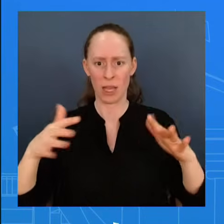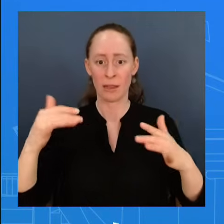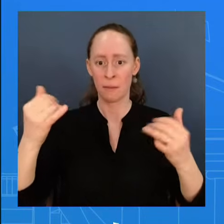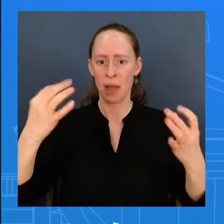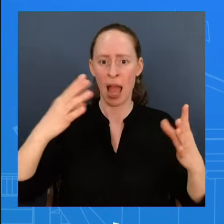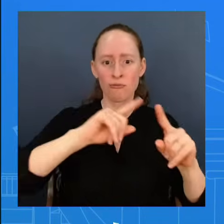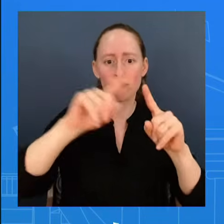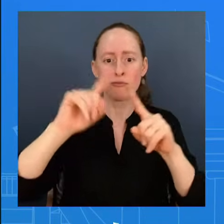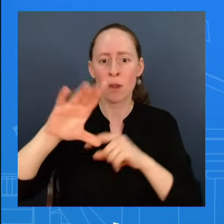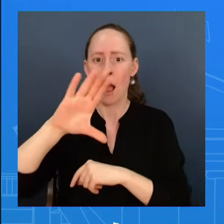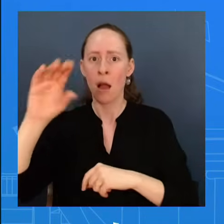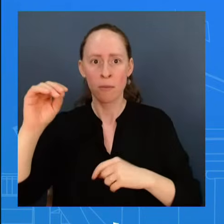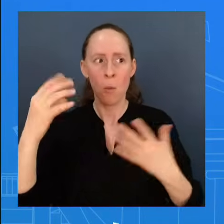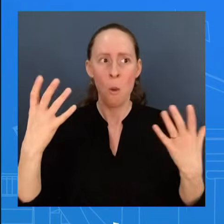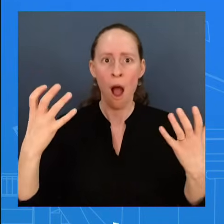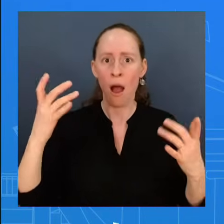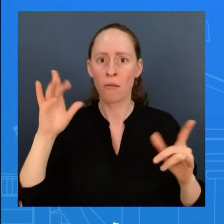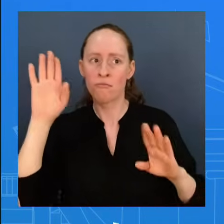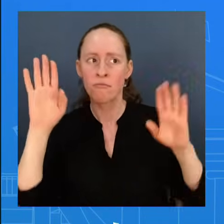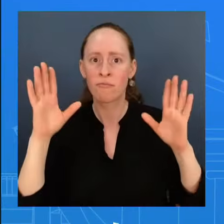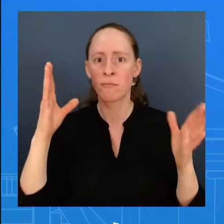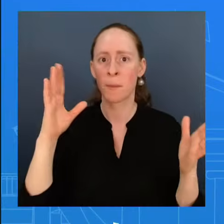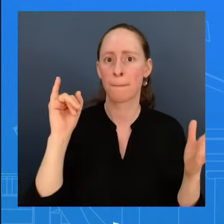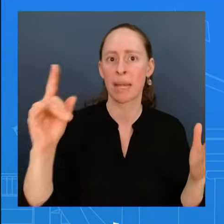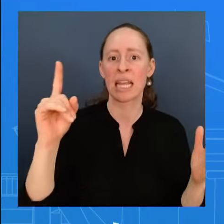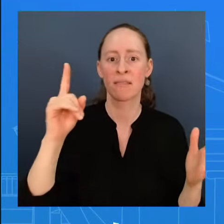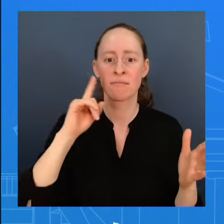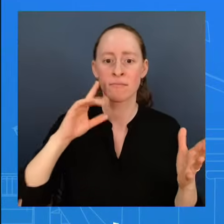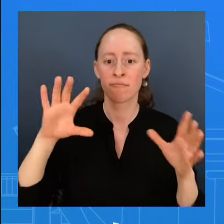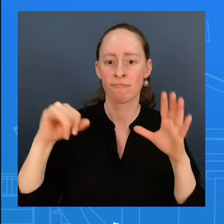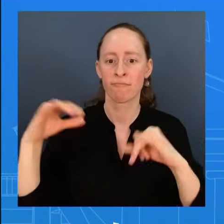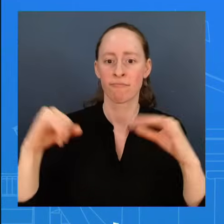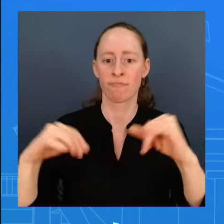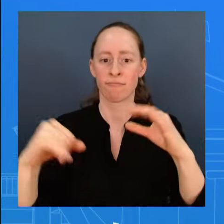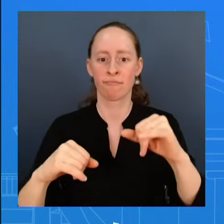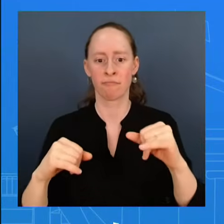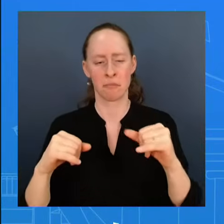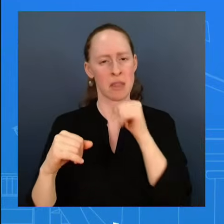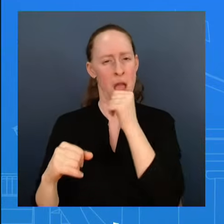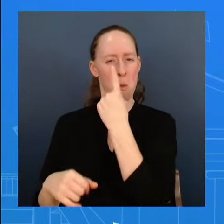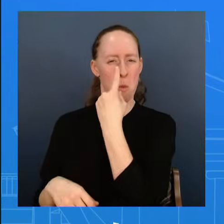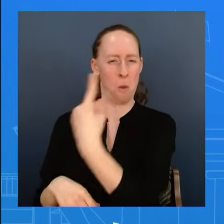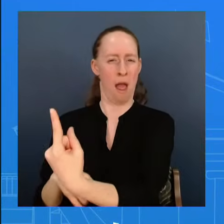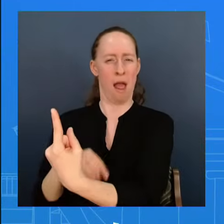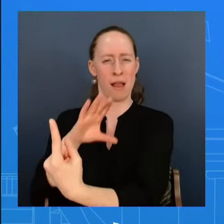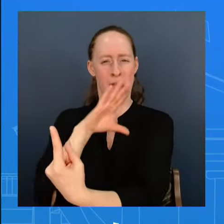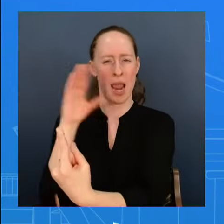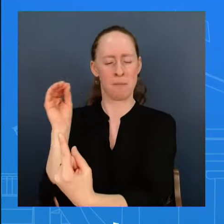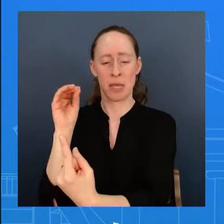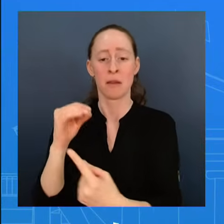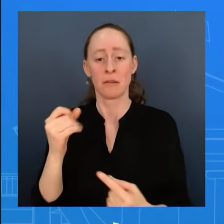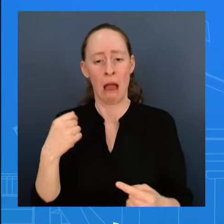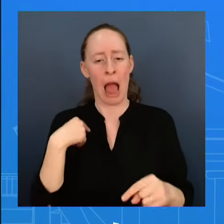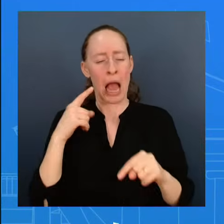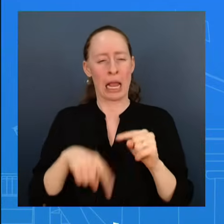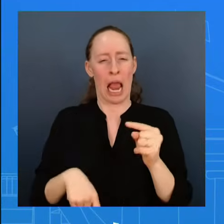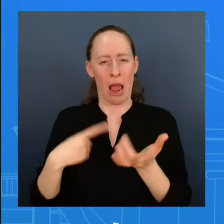But -- so, want to be really careful on a -- on a private company's personnel decision or any type of de- -- decision that they have to make on behiv-